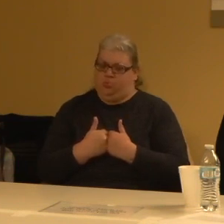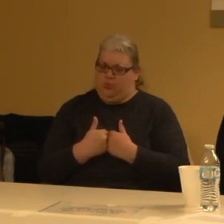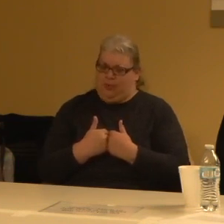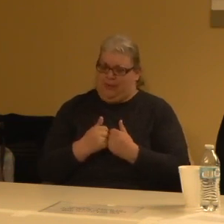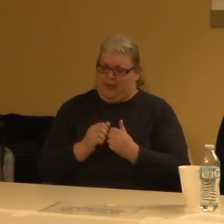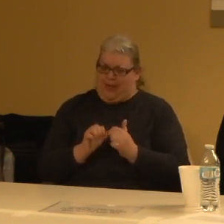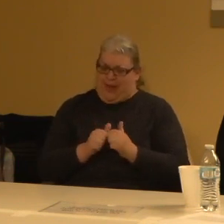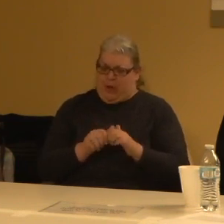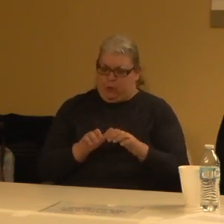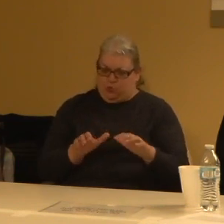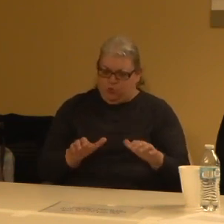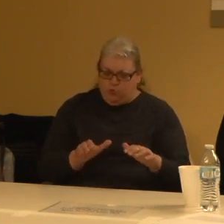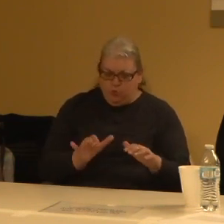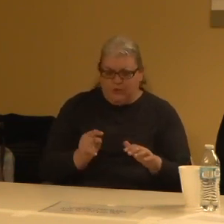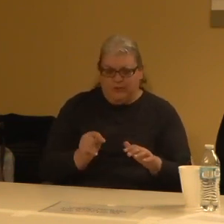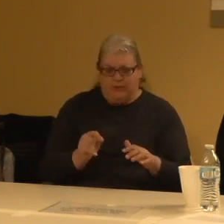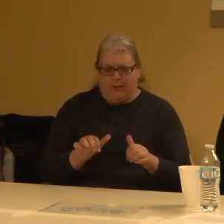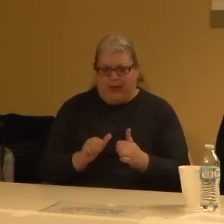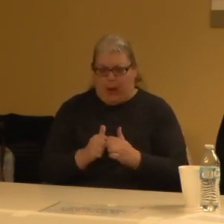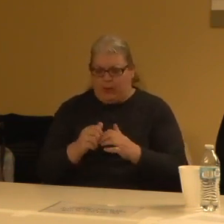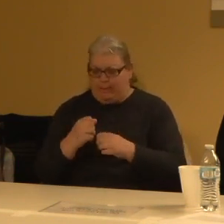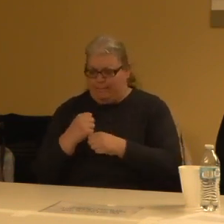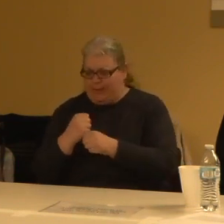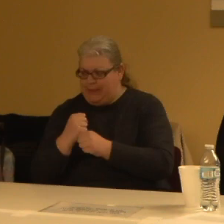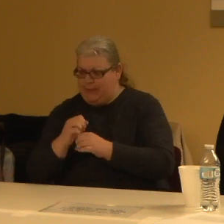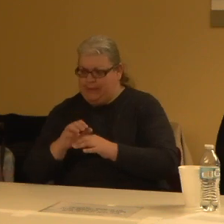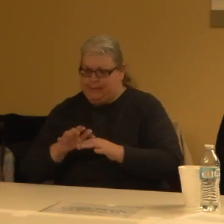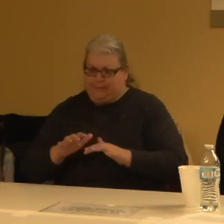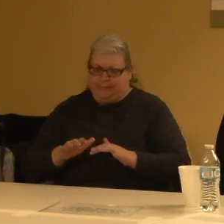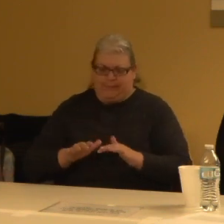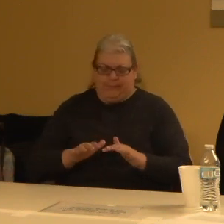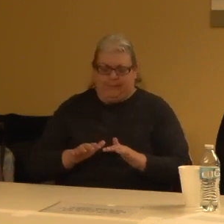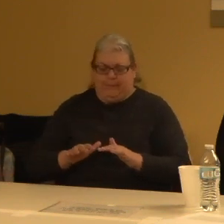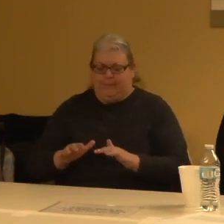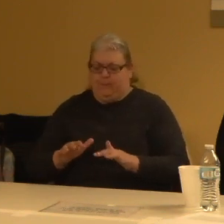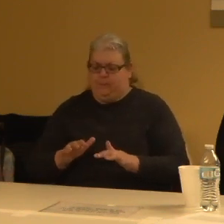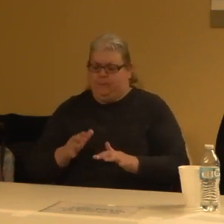ways of making that would more often, you know,